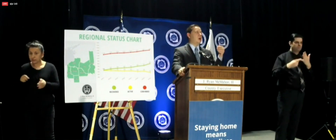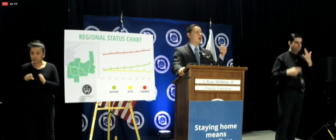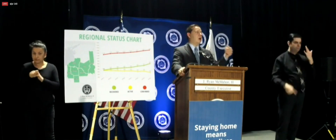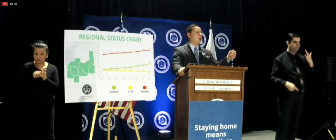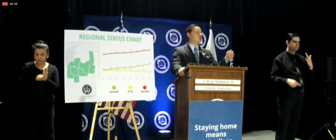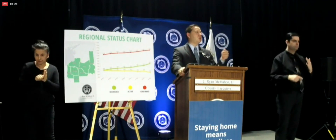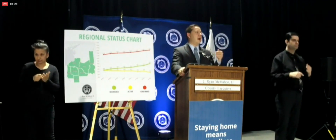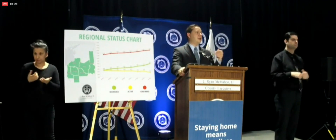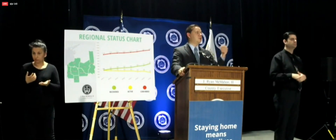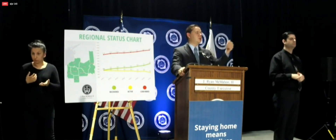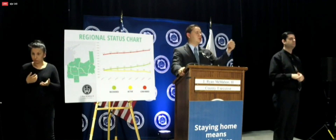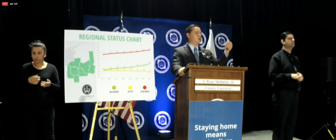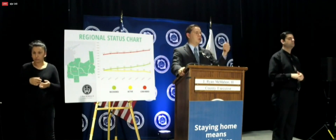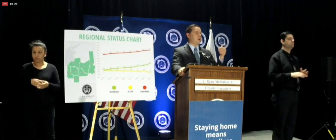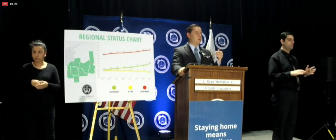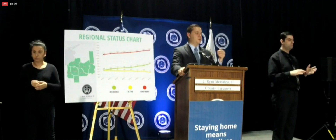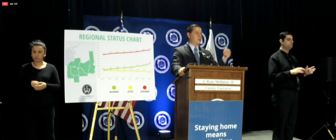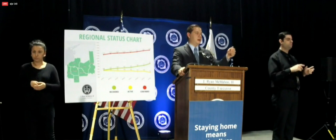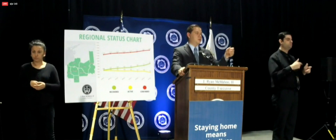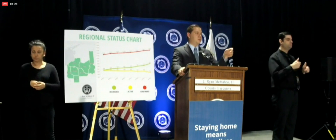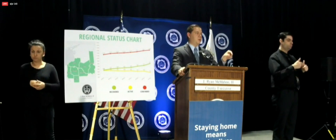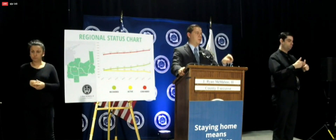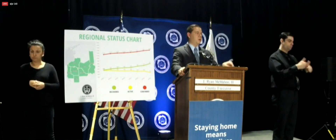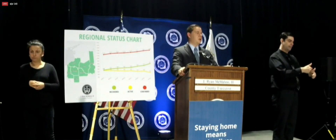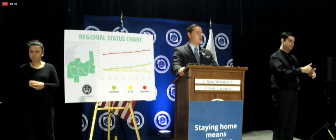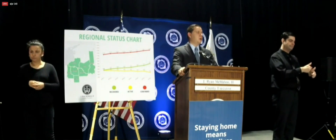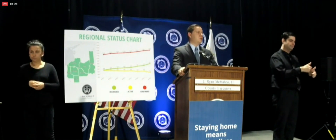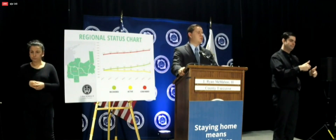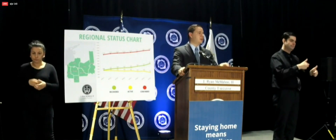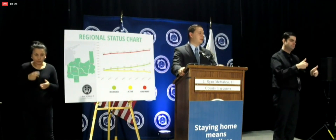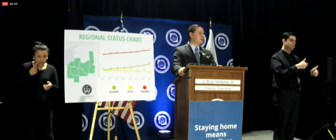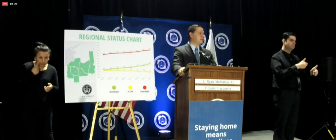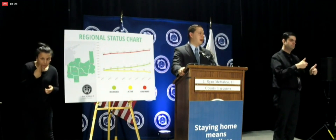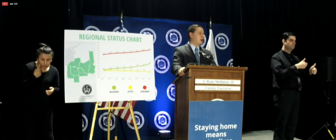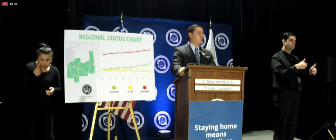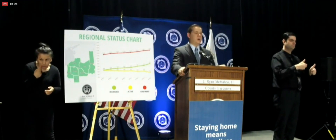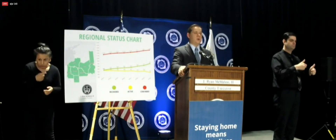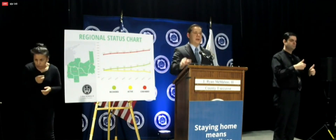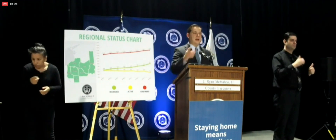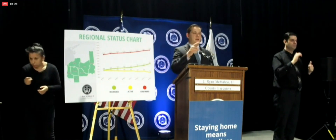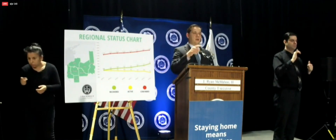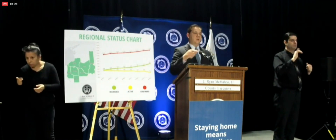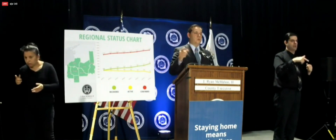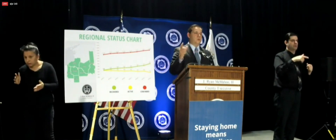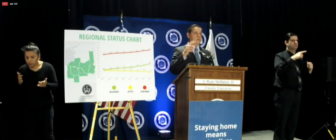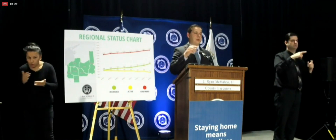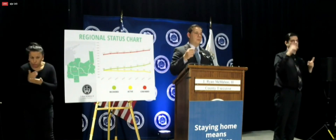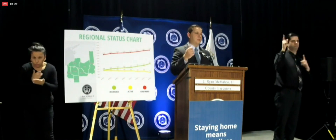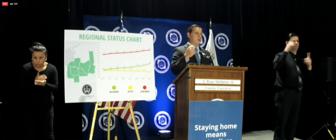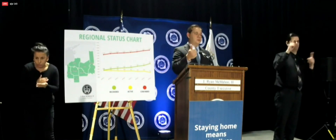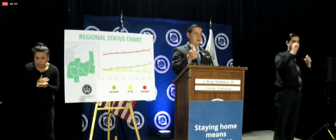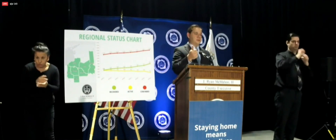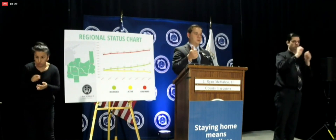INCORPORATE WHATEVER THE STATE IS DOING THERE. MIND YOU, ALL TRACKING IS GOING TO BE COORDINATED WITH THE STATE HEALTH DEPARTMENT.